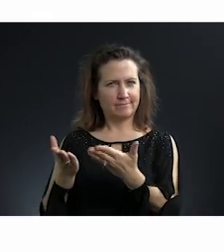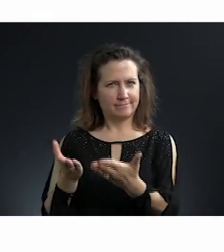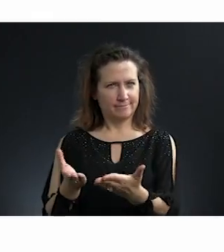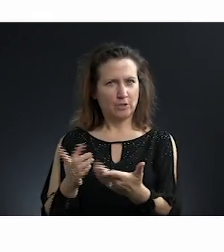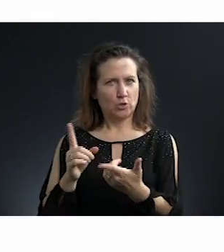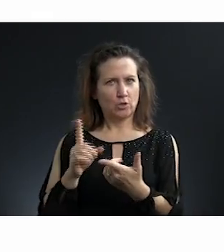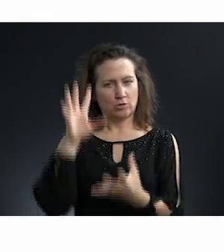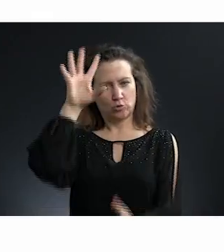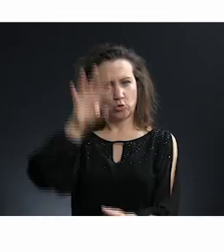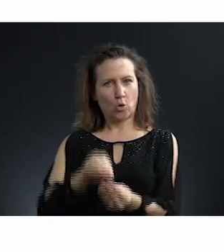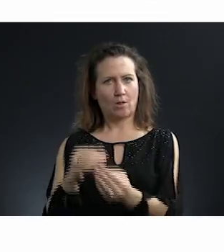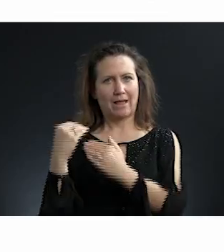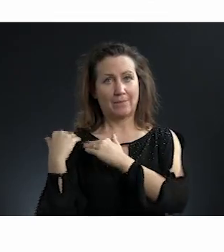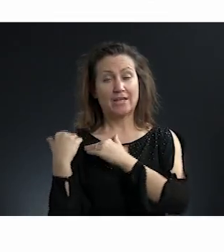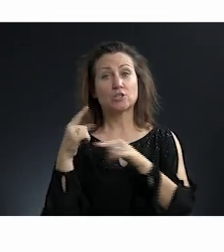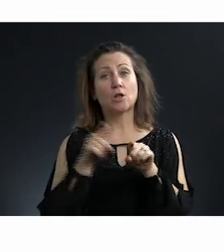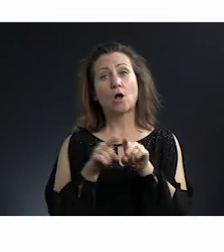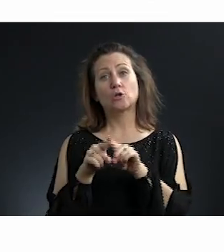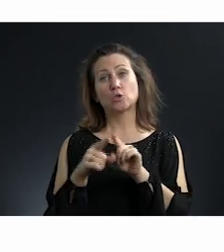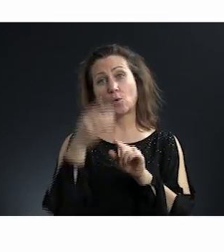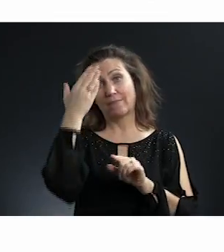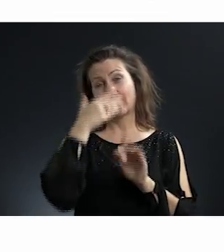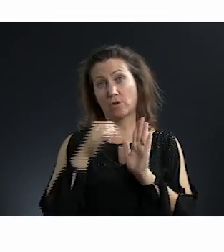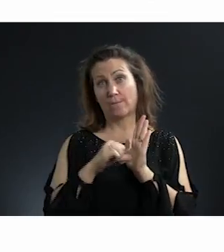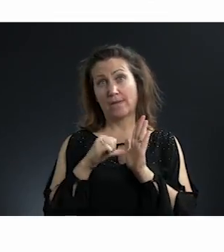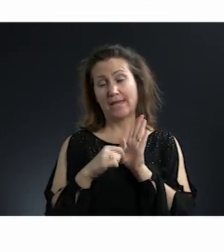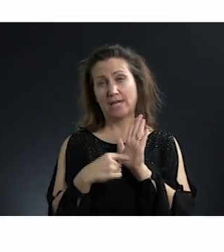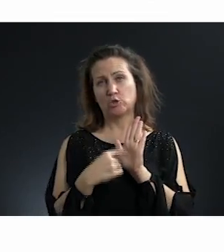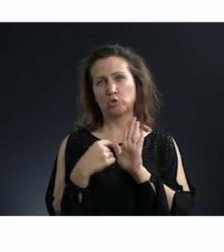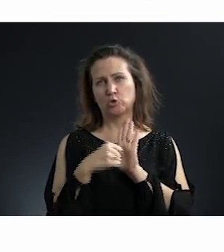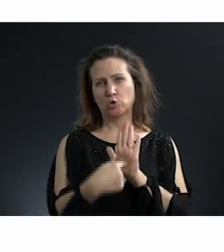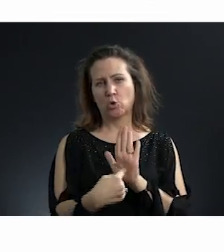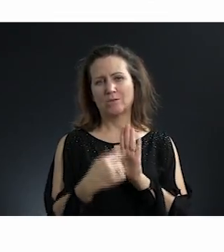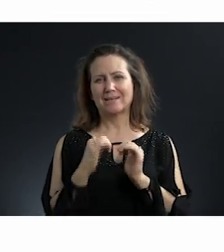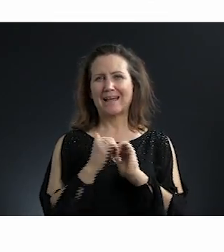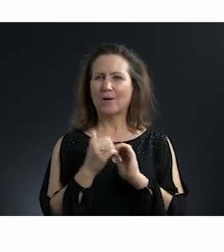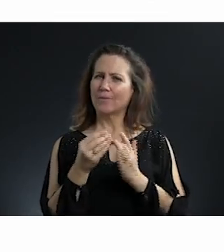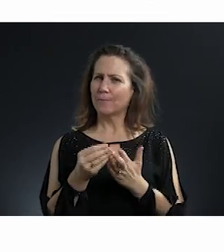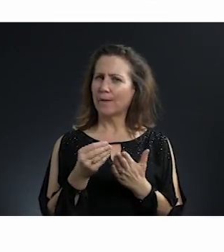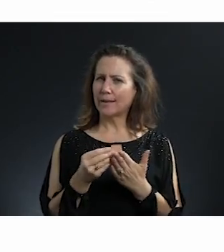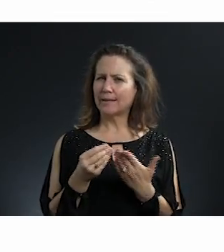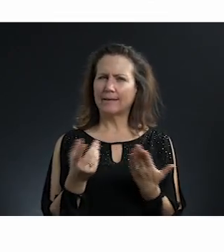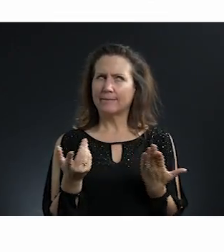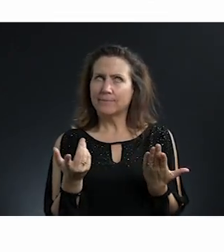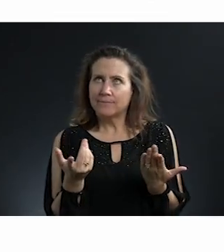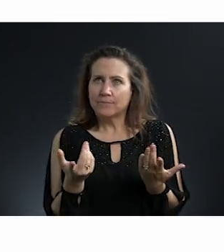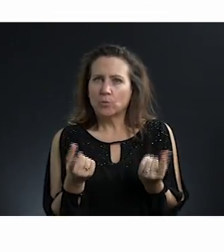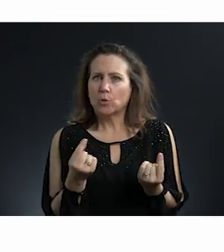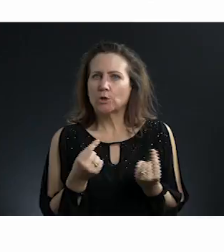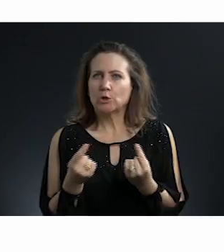It also shows on the front page How we're going to have those dollars where those dollars are coming from?